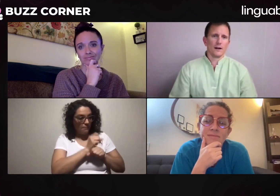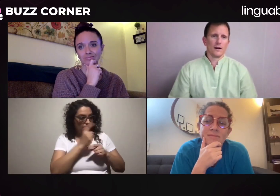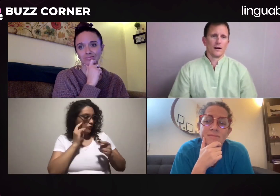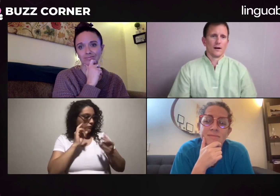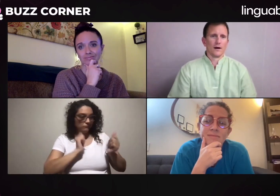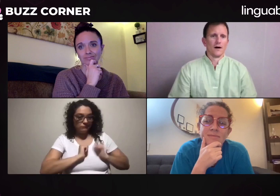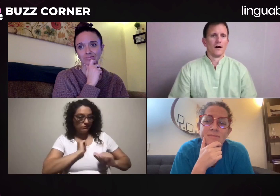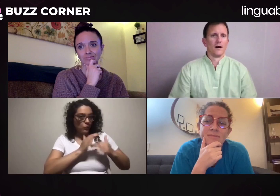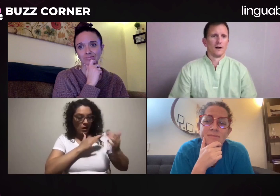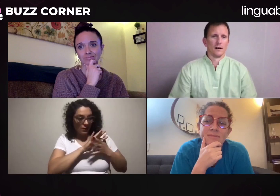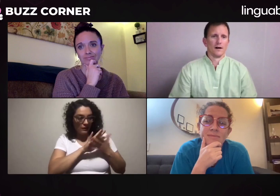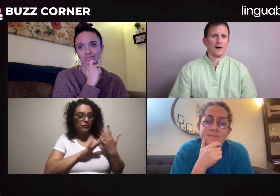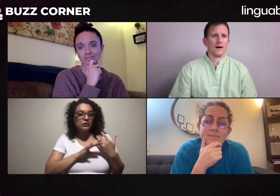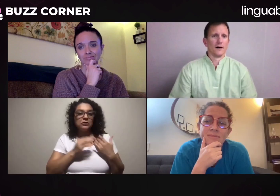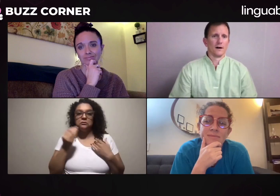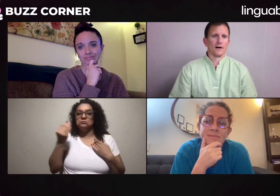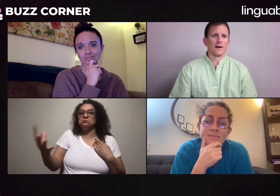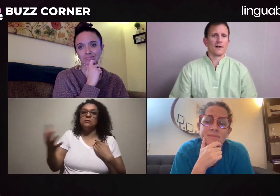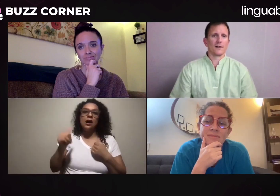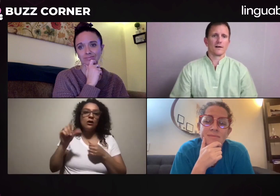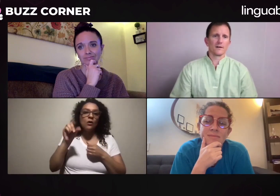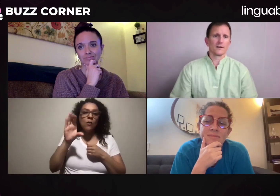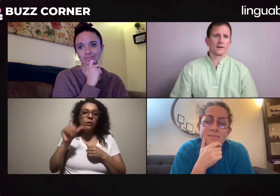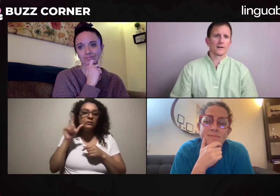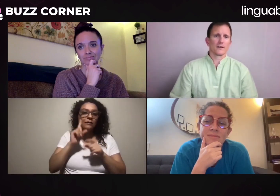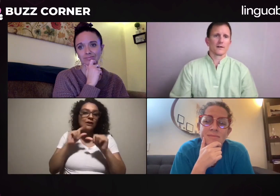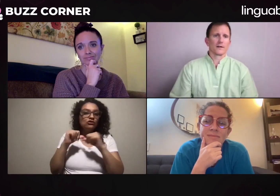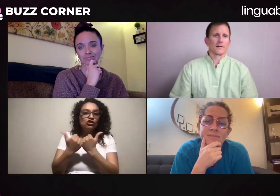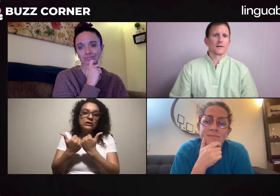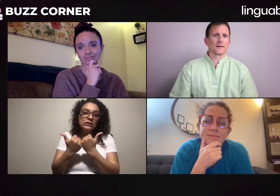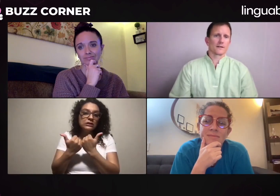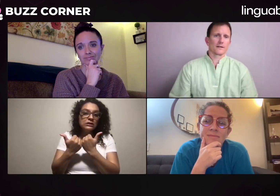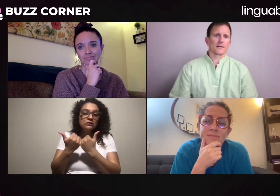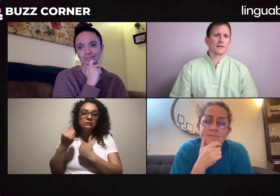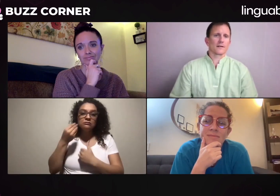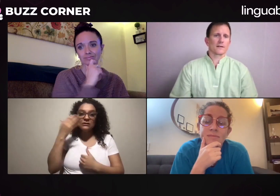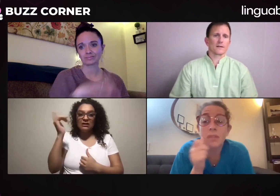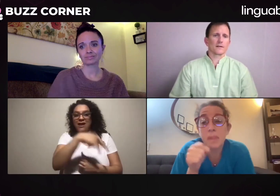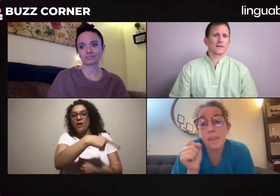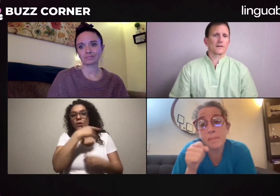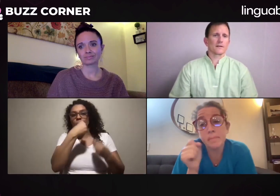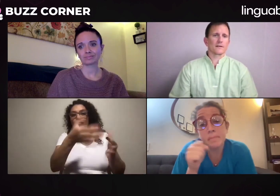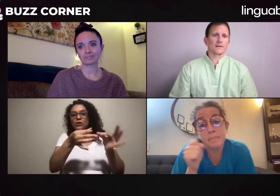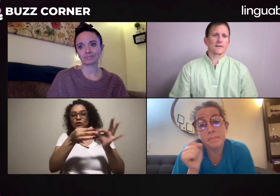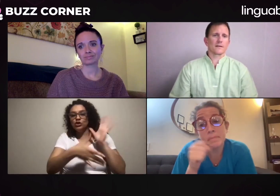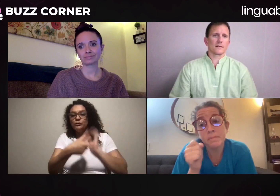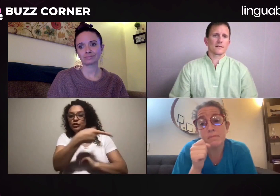And this is Andrea. Yes. Right. So like a local agency providing an interpreter,